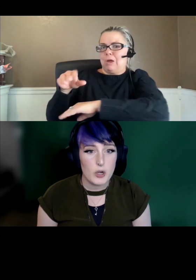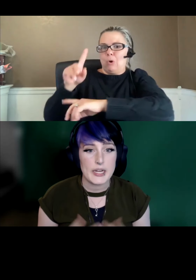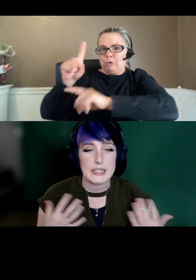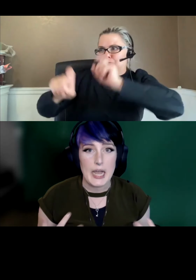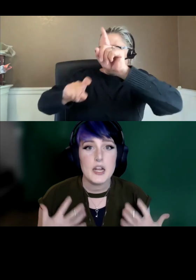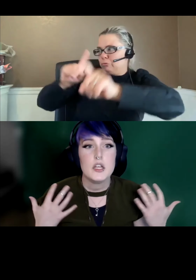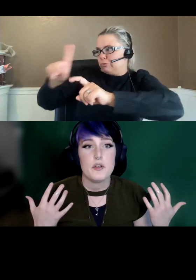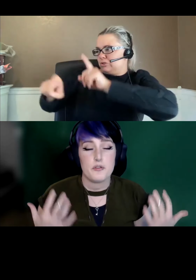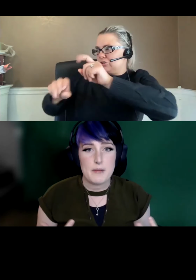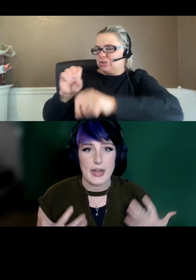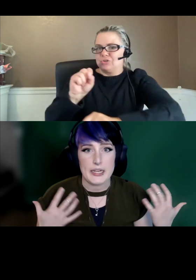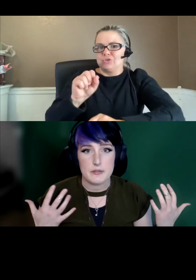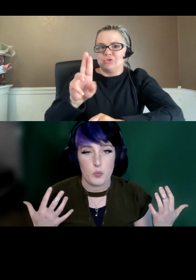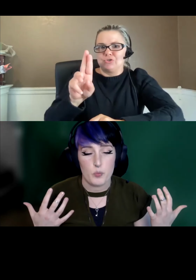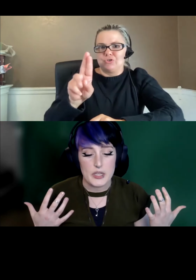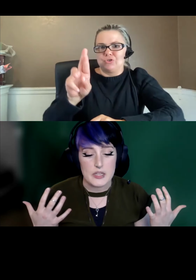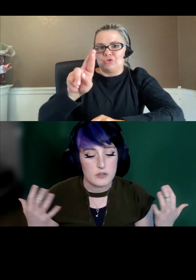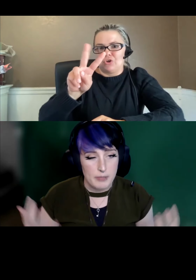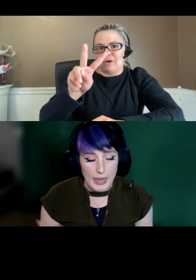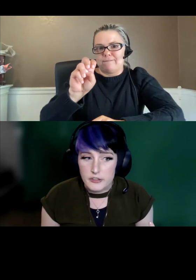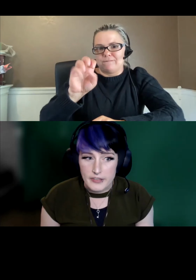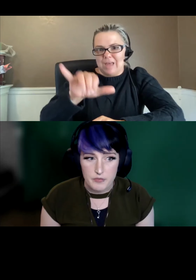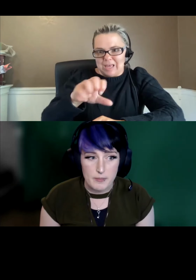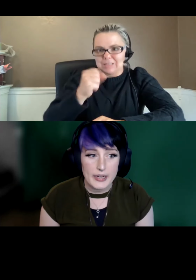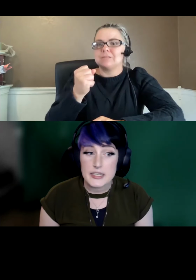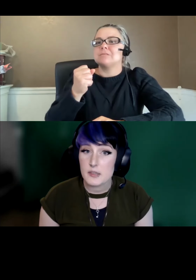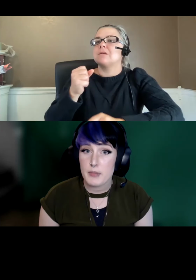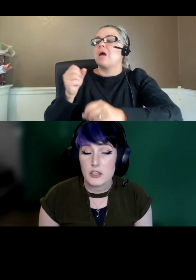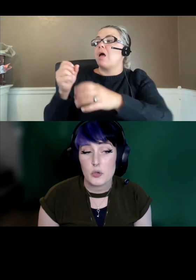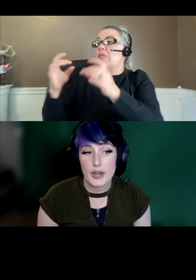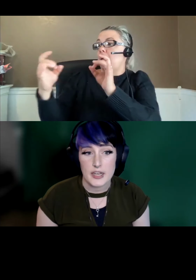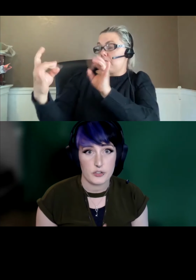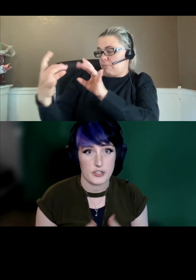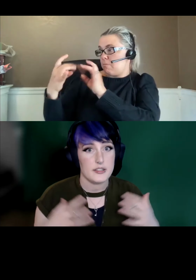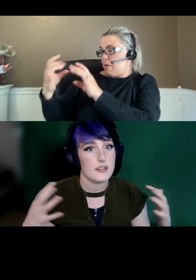framework and got feedback and we compiled all that feedback and did some big UX exercises.